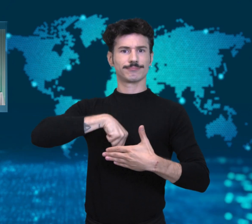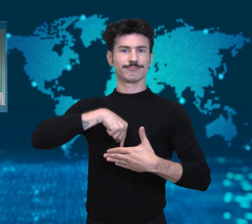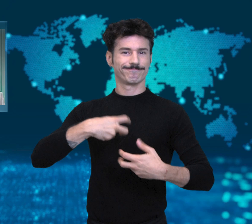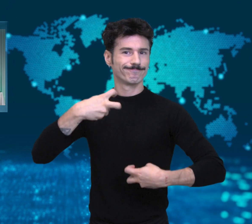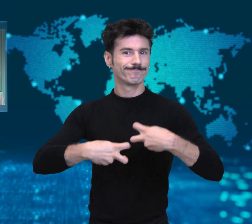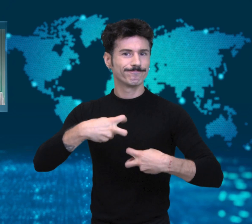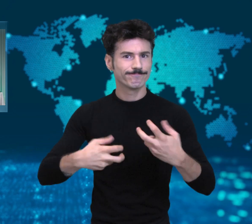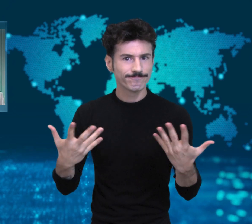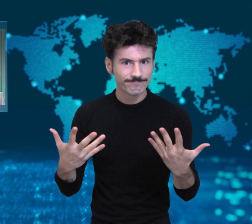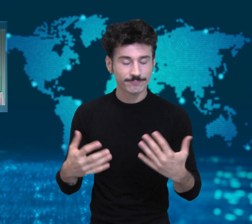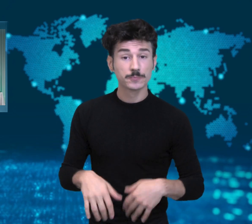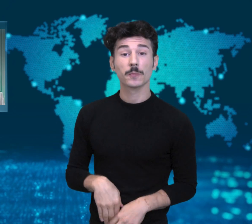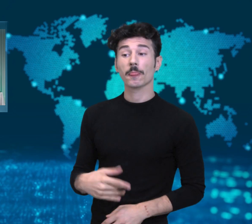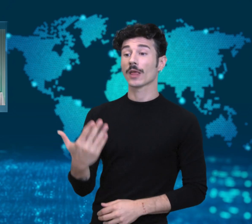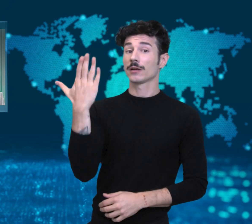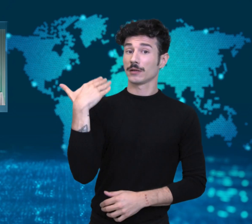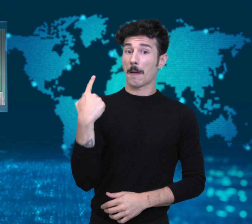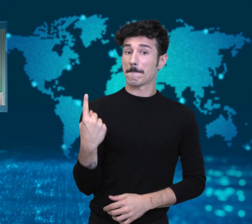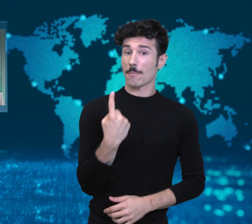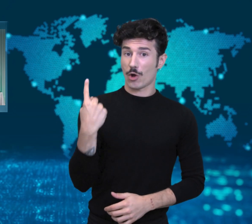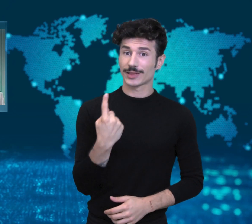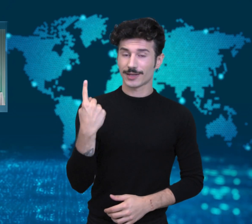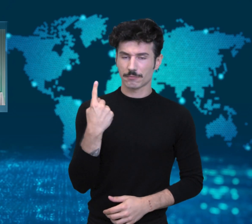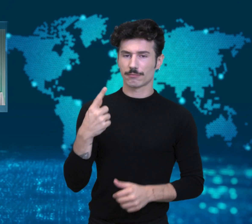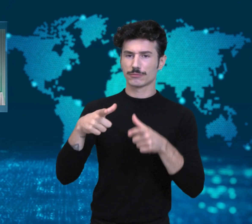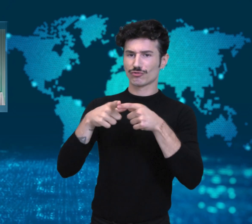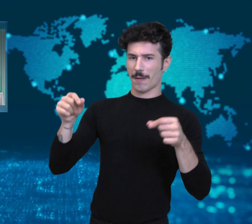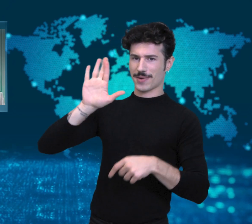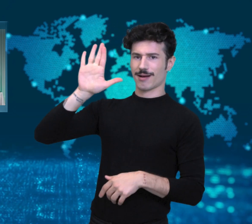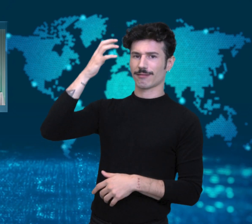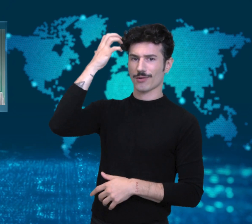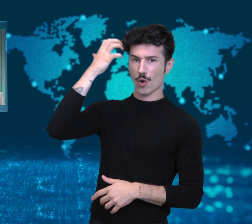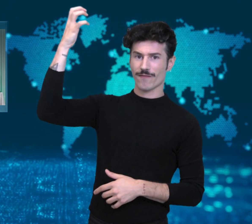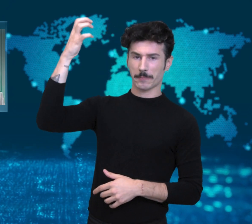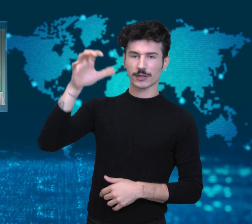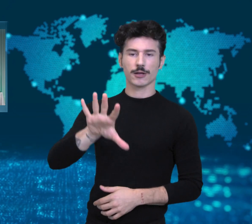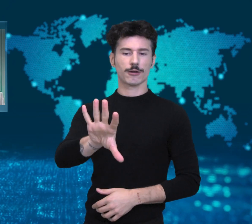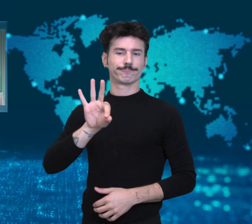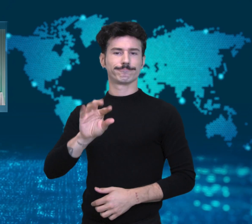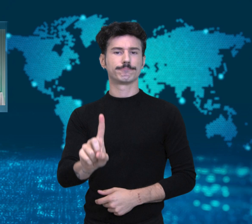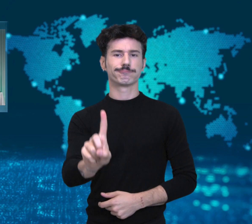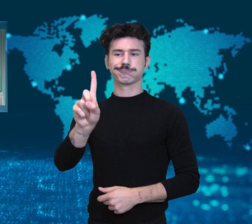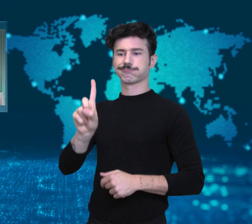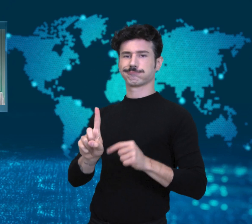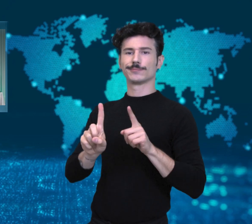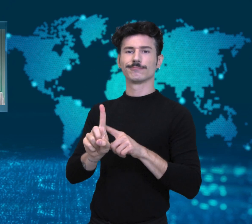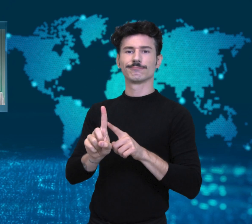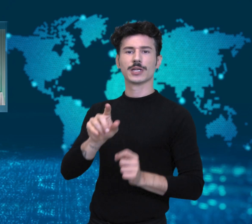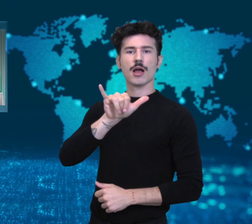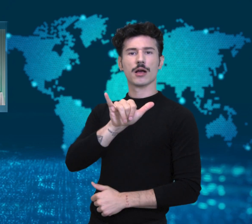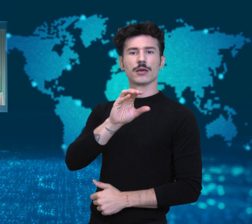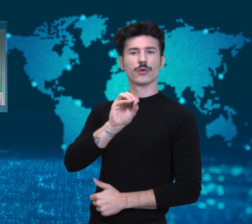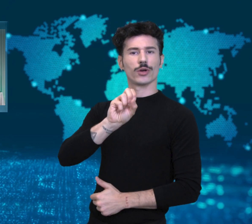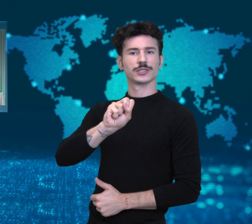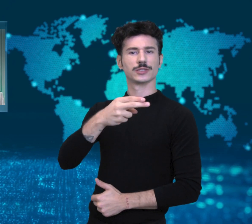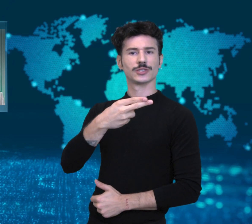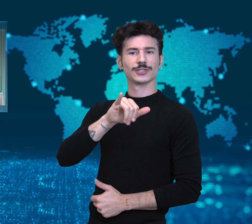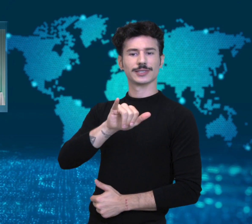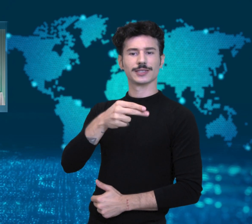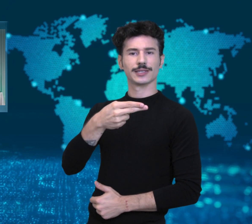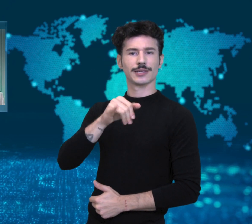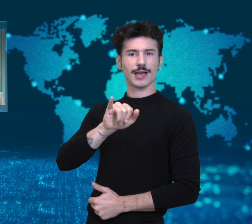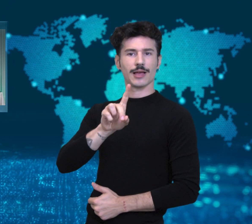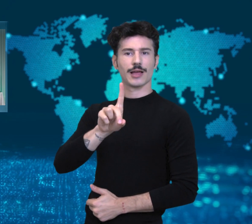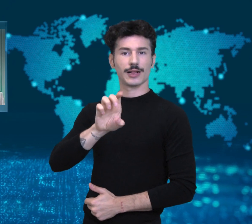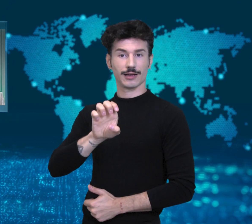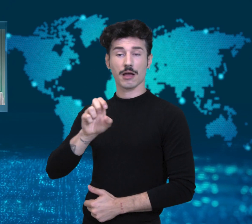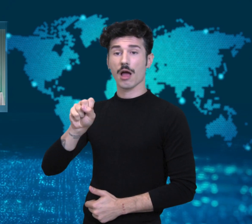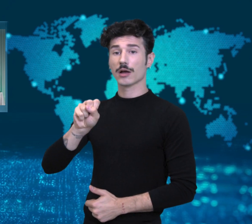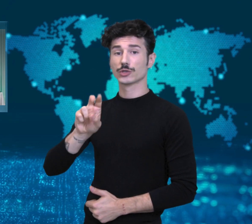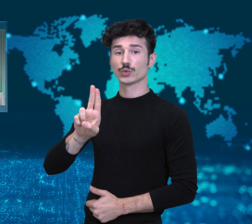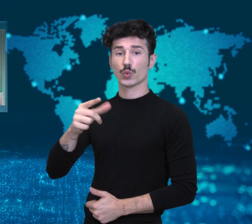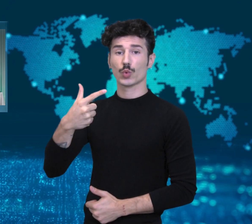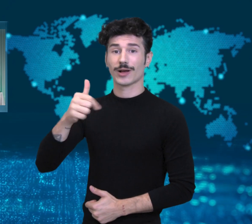On Monday, Japan’s governing party elected Yoshihide Suga as their new leader.